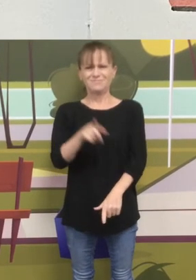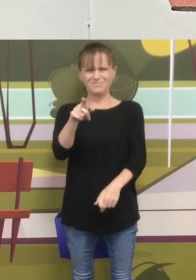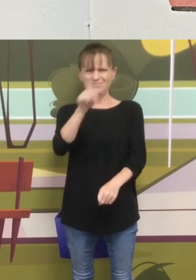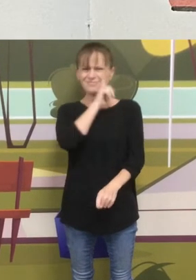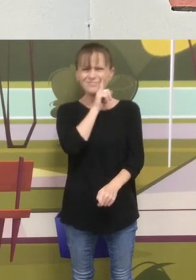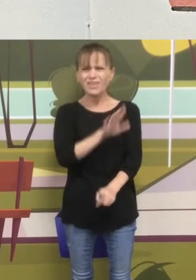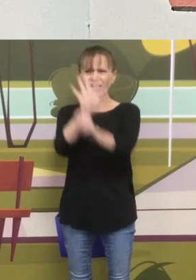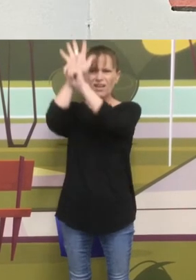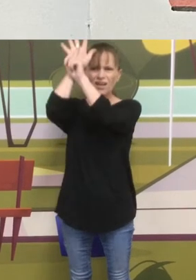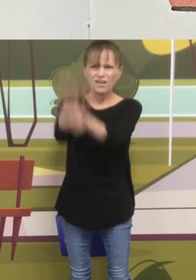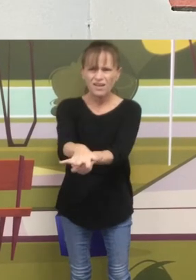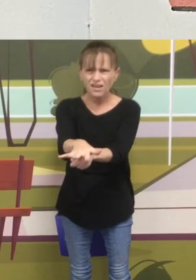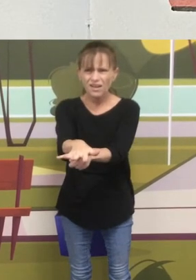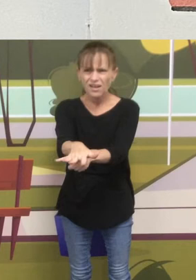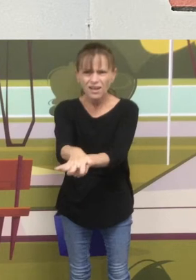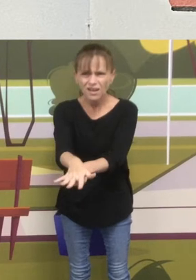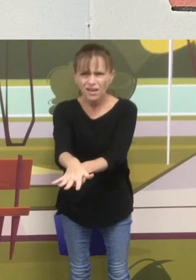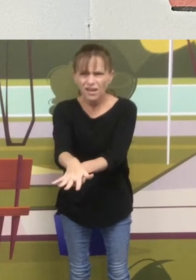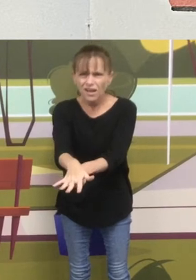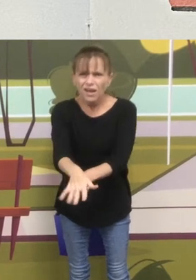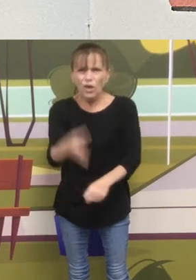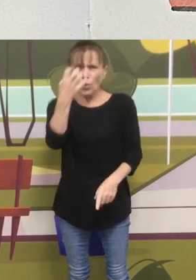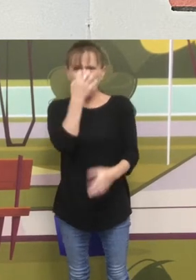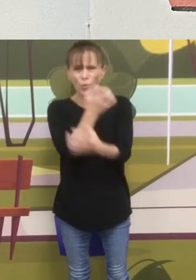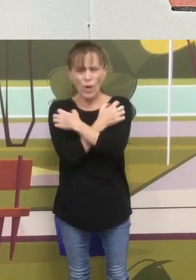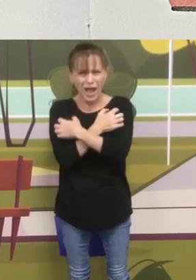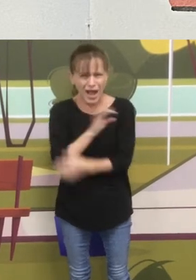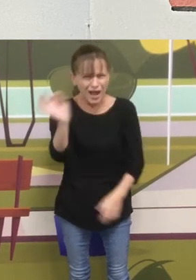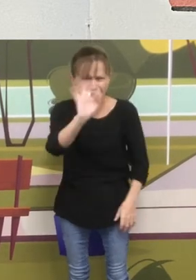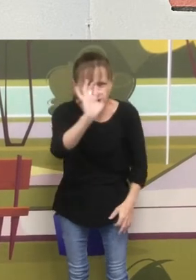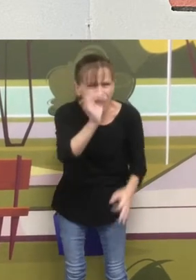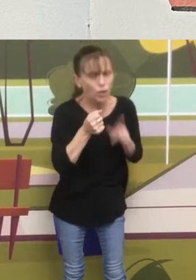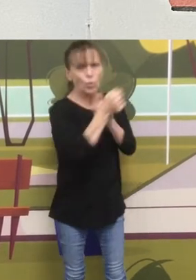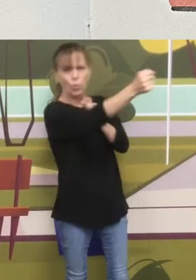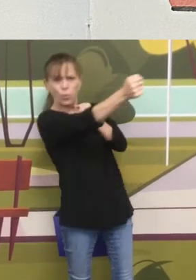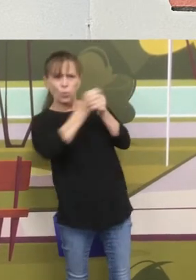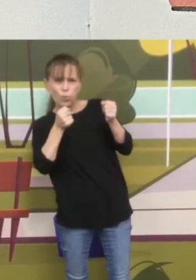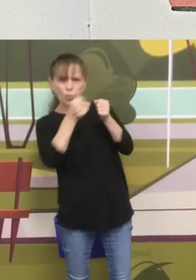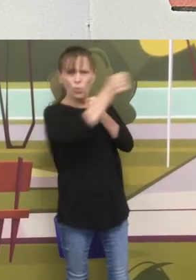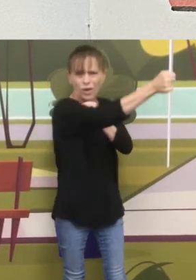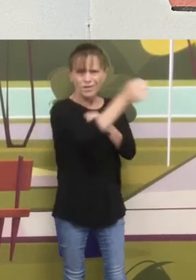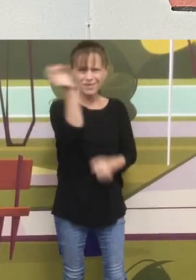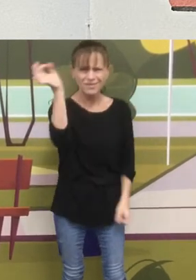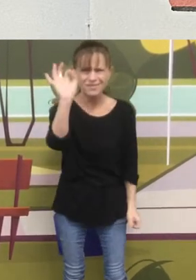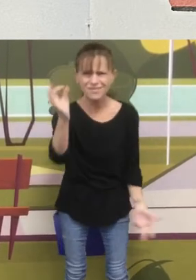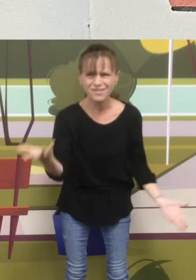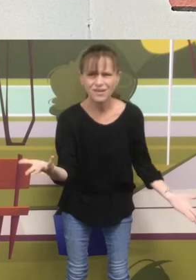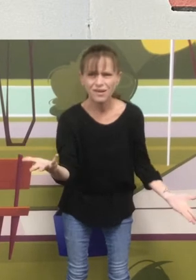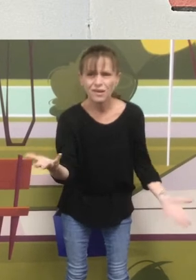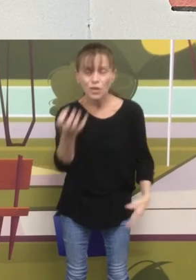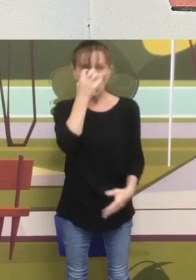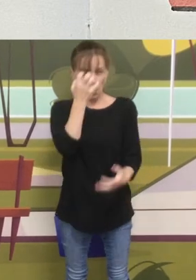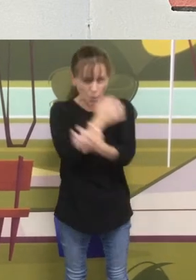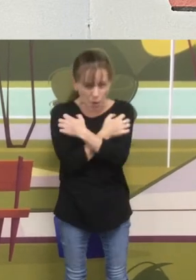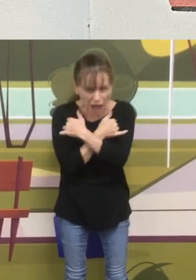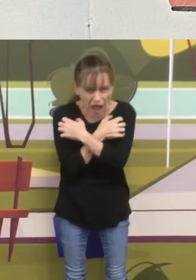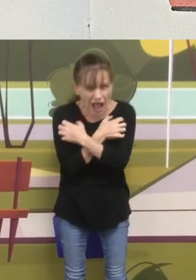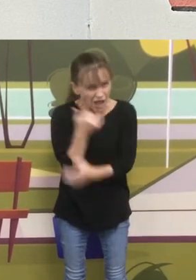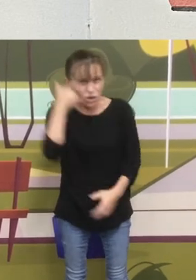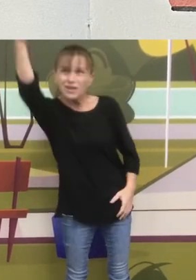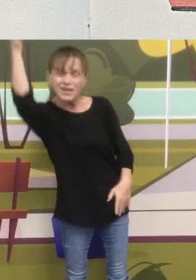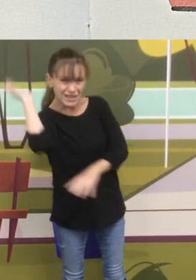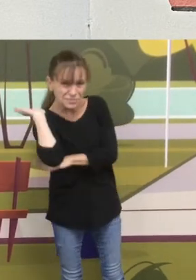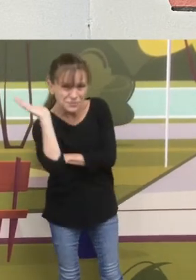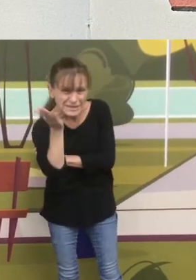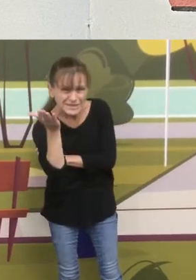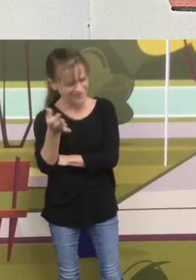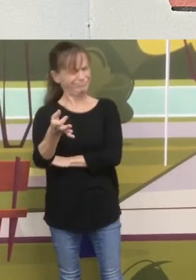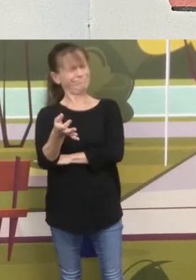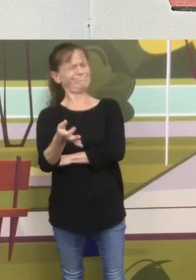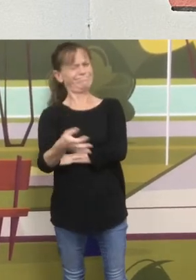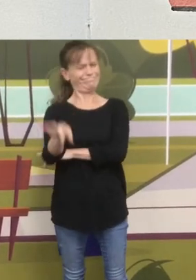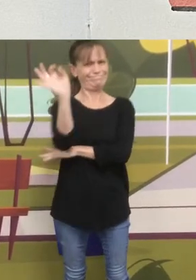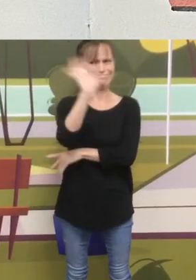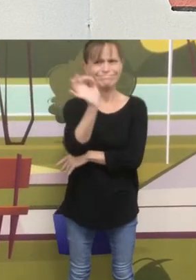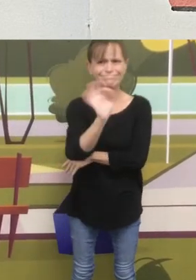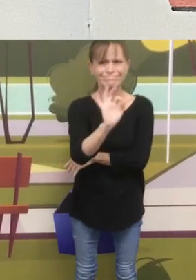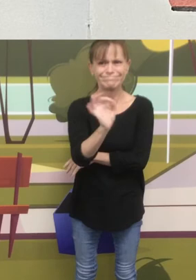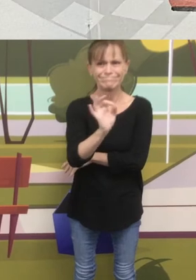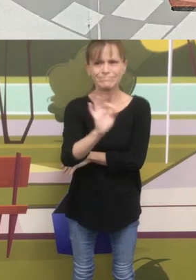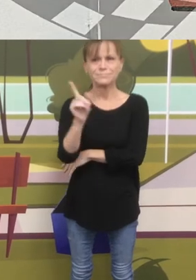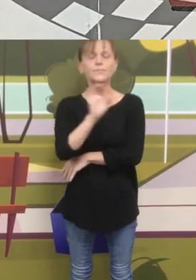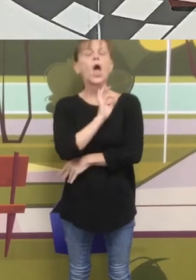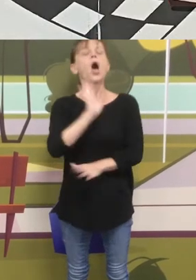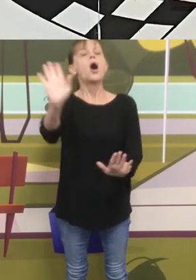Koalas do not play trombones, or eat pizza, or have phones!